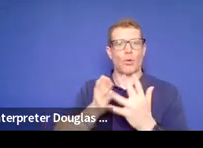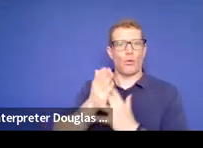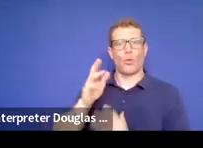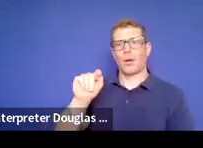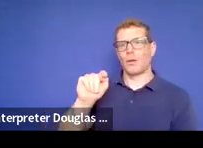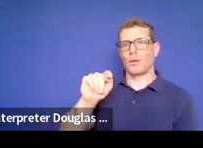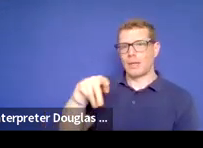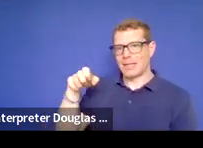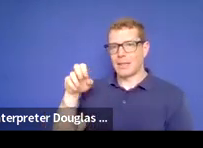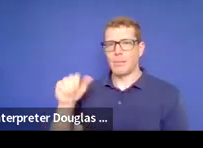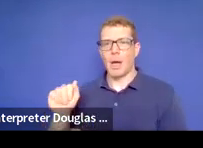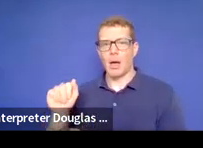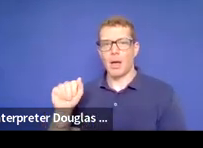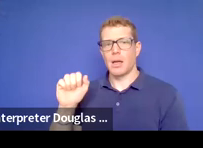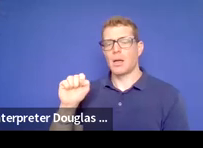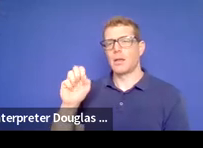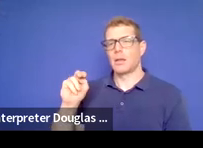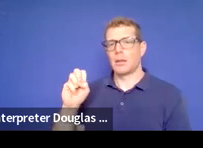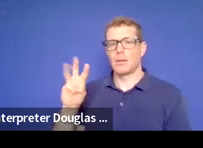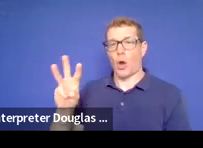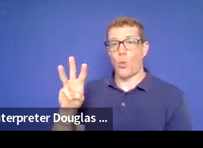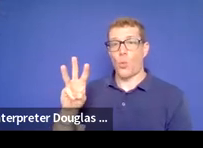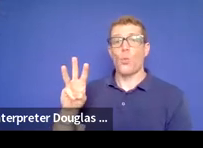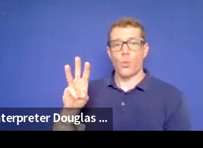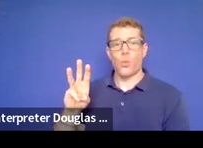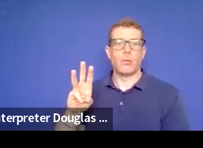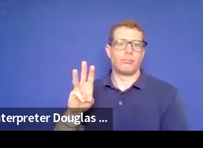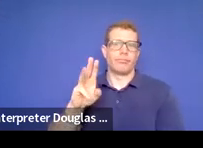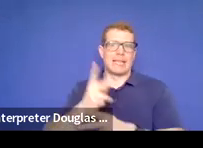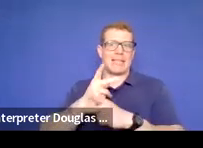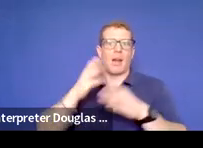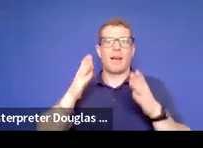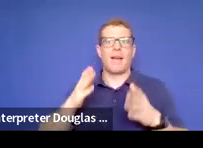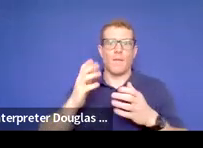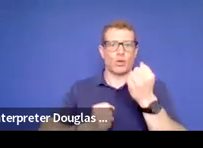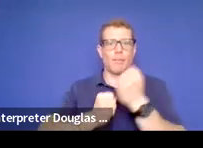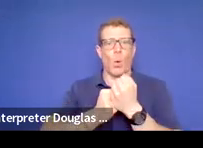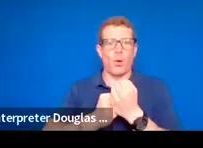If you want to learn that's a great place to start so here I am.